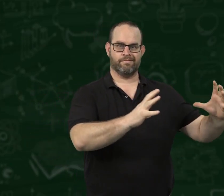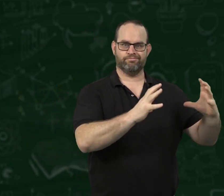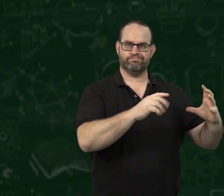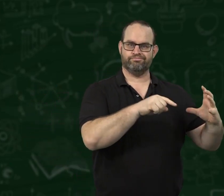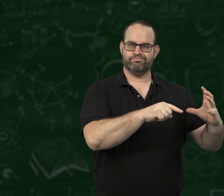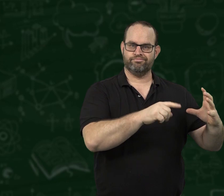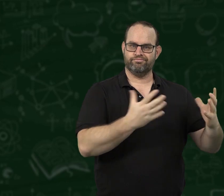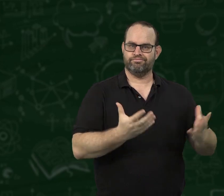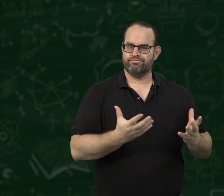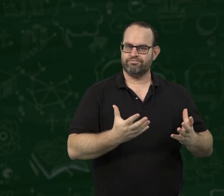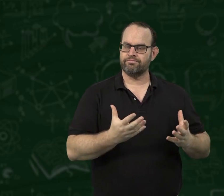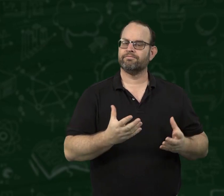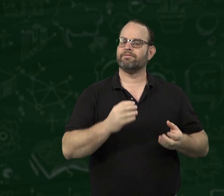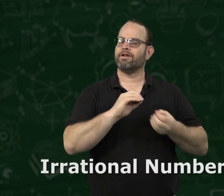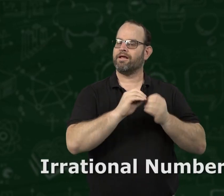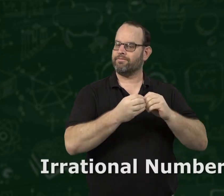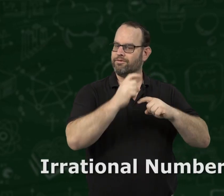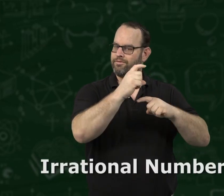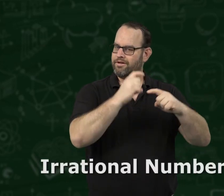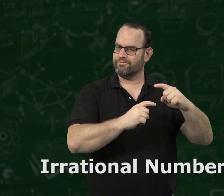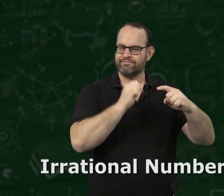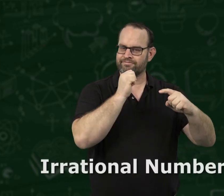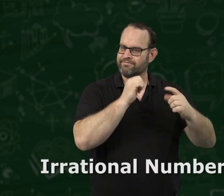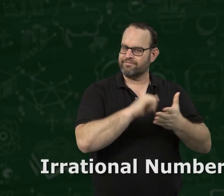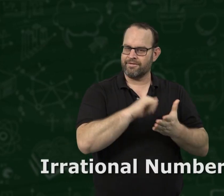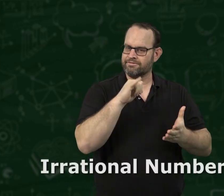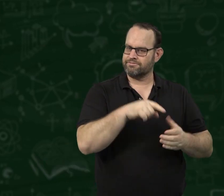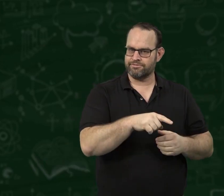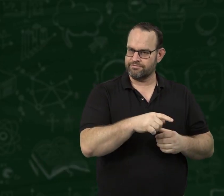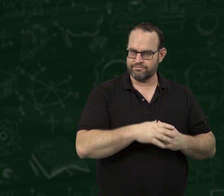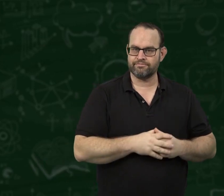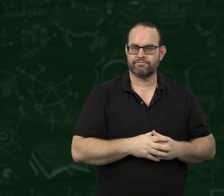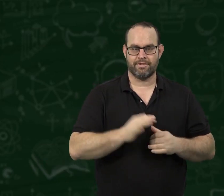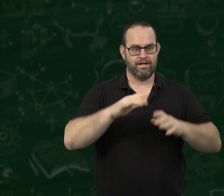Irrational numbers cannot be written as fractions.